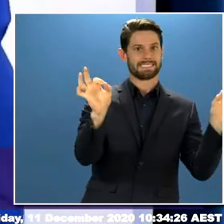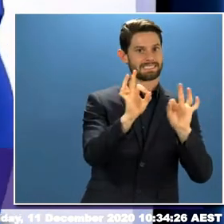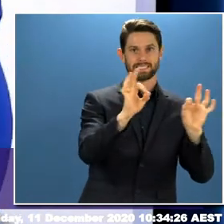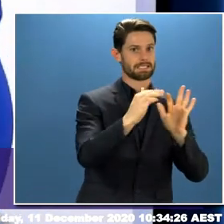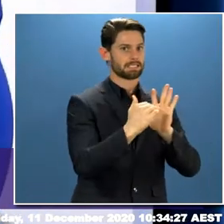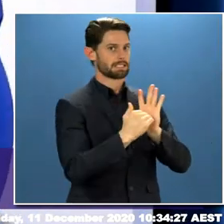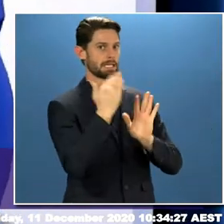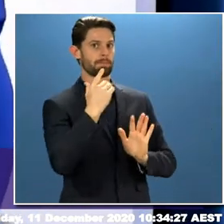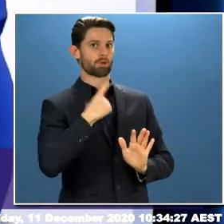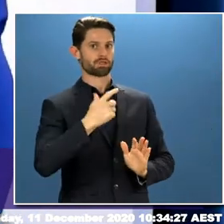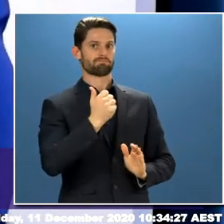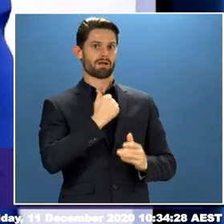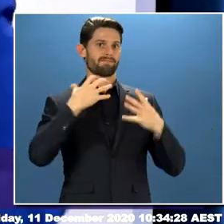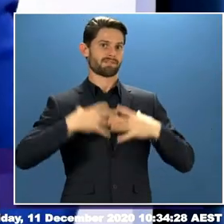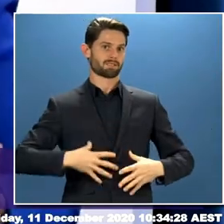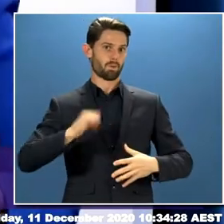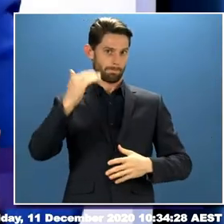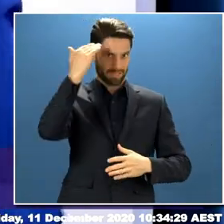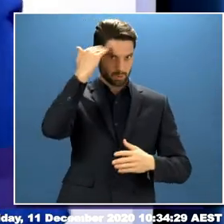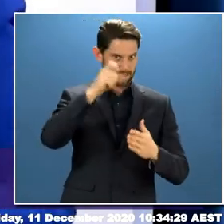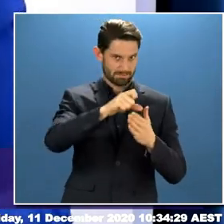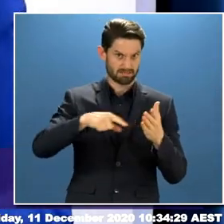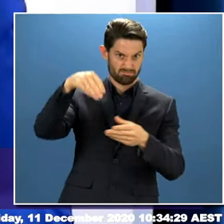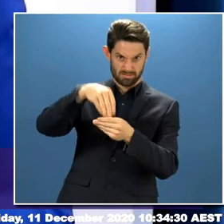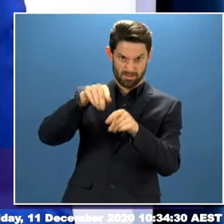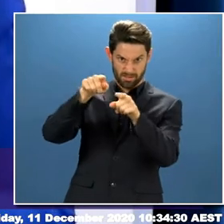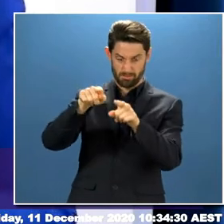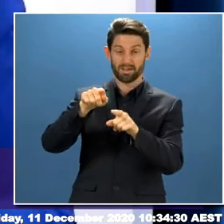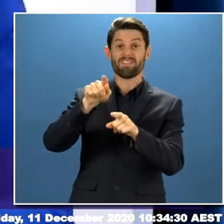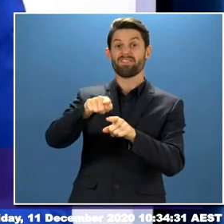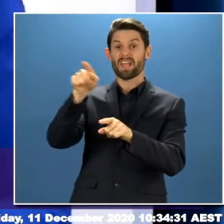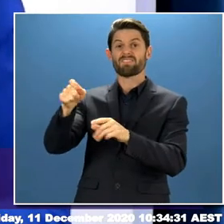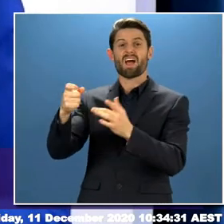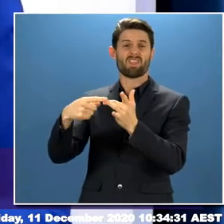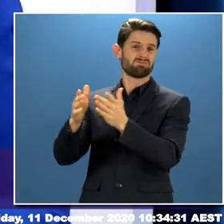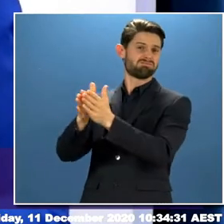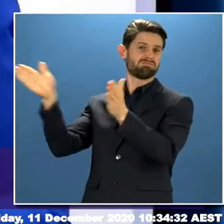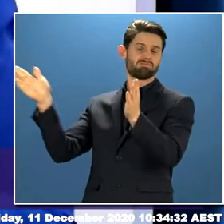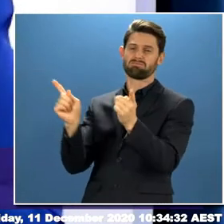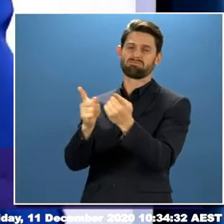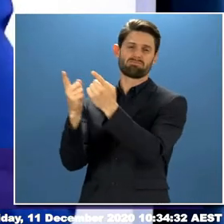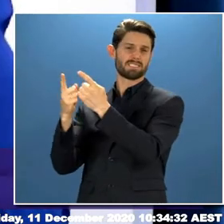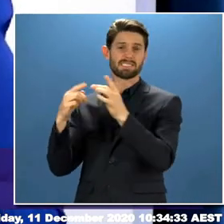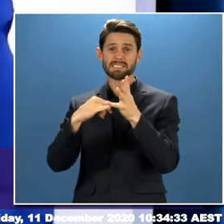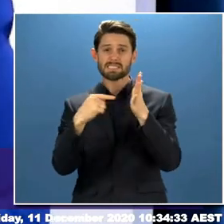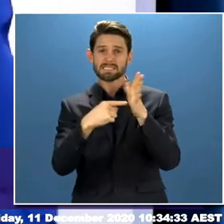So there is that provision. And then there is a whole raft of State and Territory laws that also provide